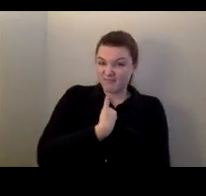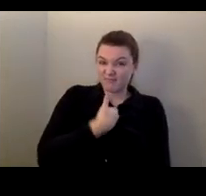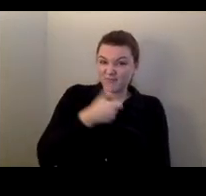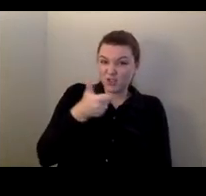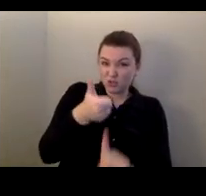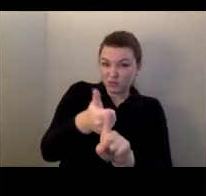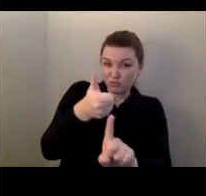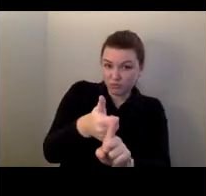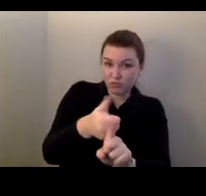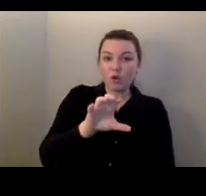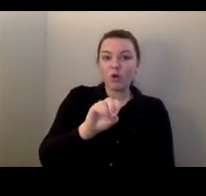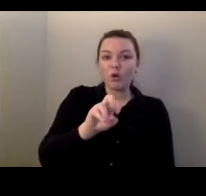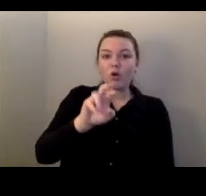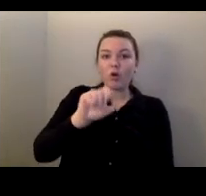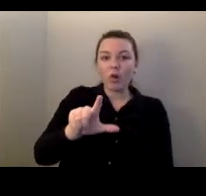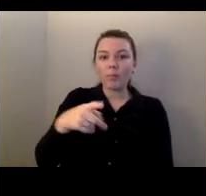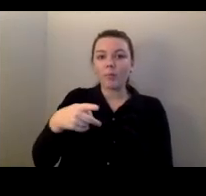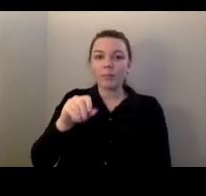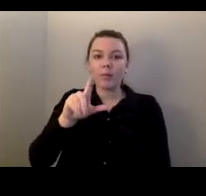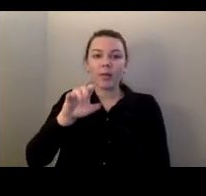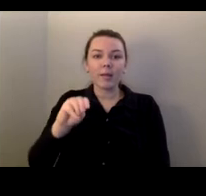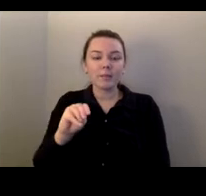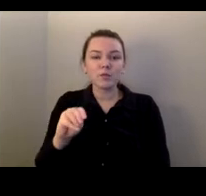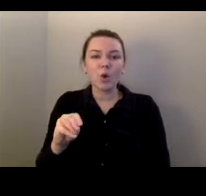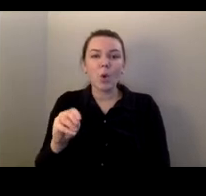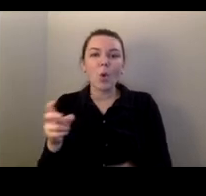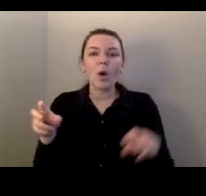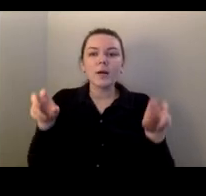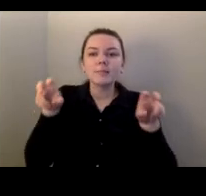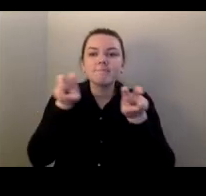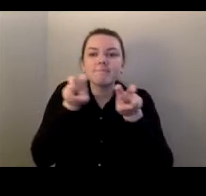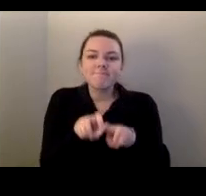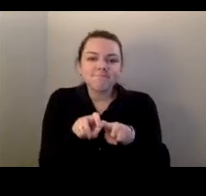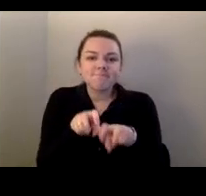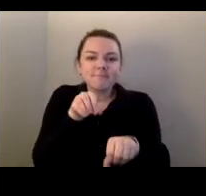So, everybody, I want you to get down into your skeleton.